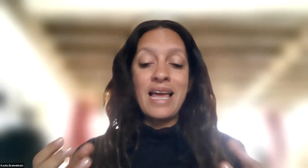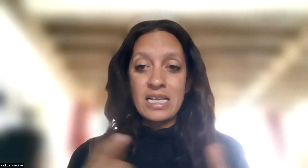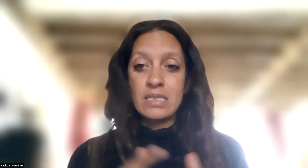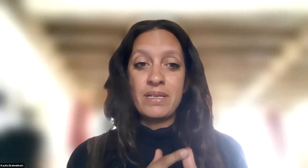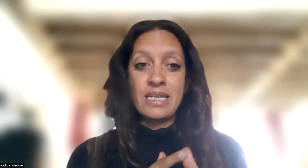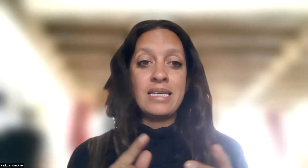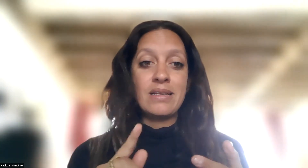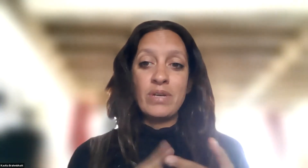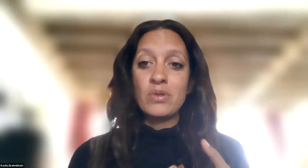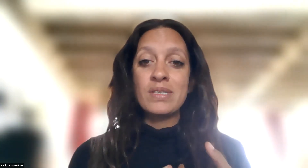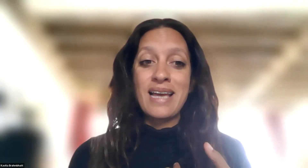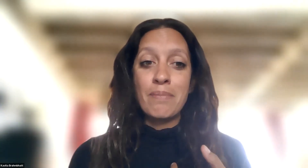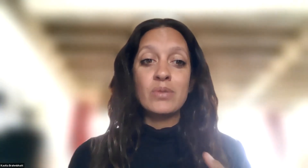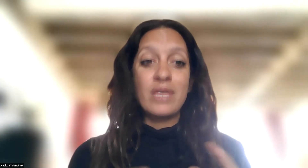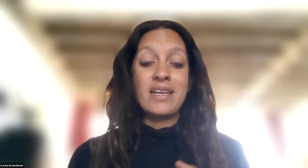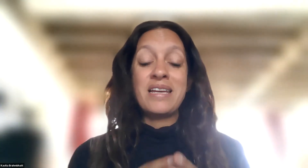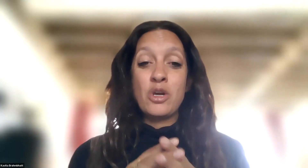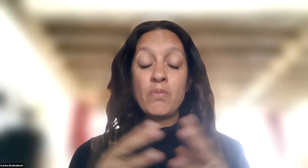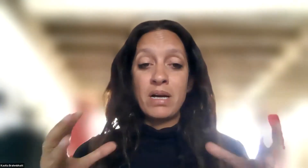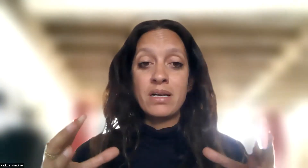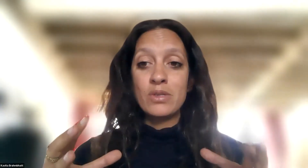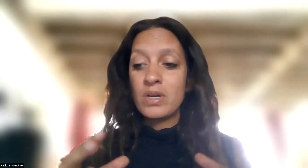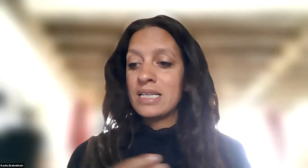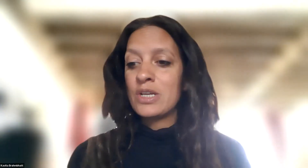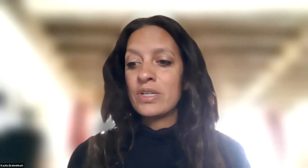I go -- all that to say, it was a model we starred, fresh and